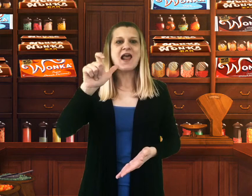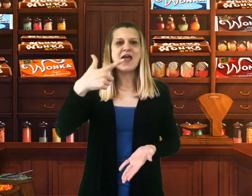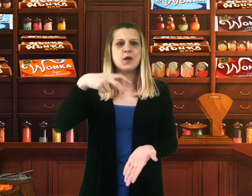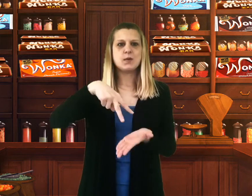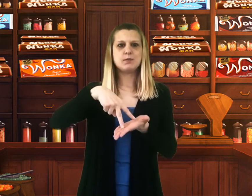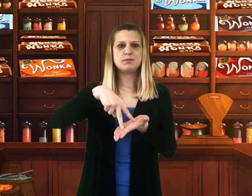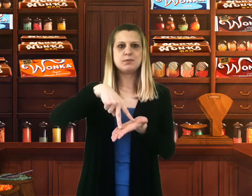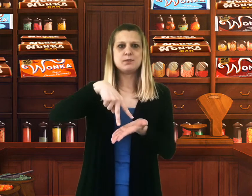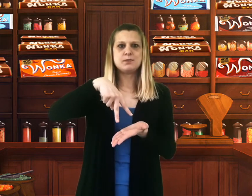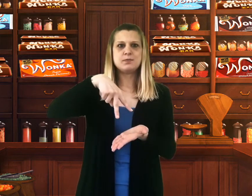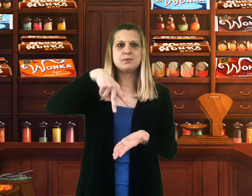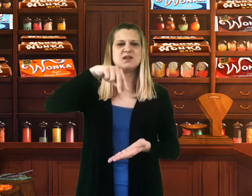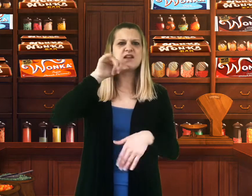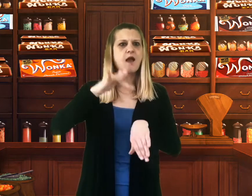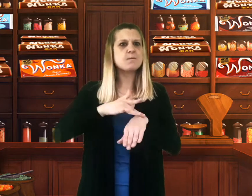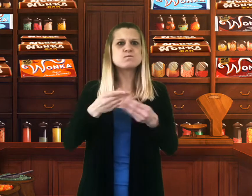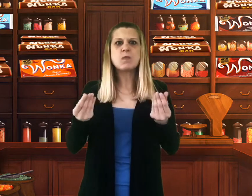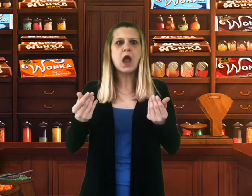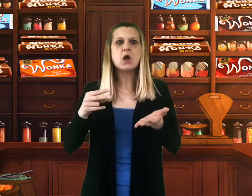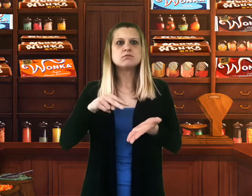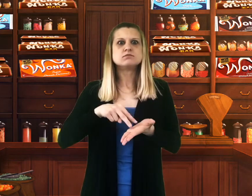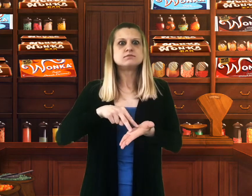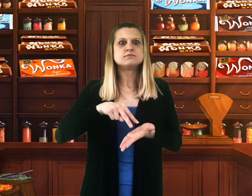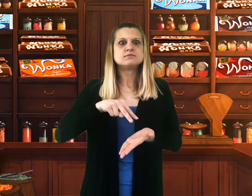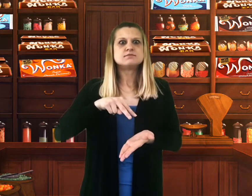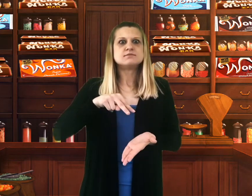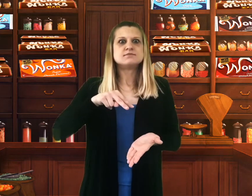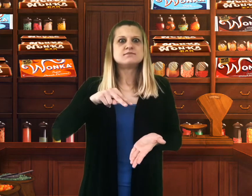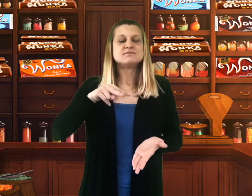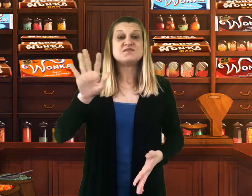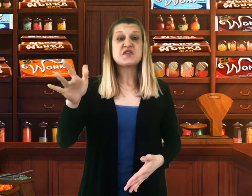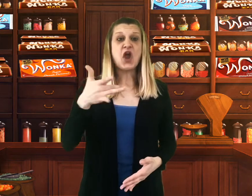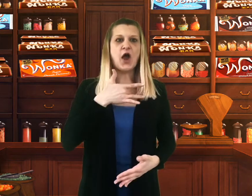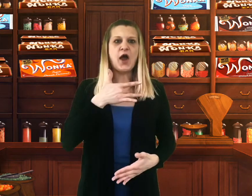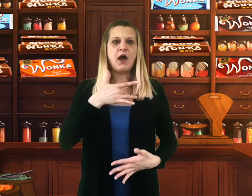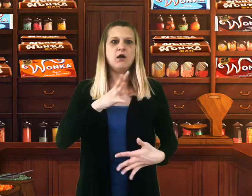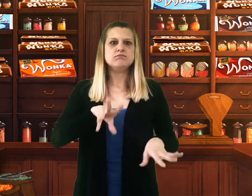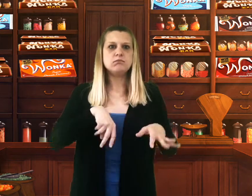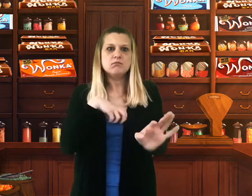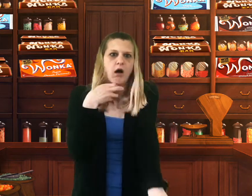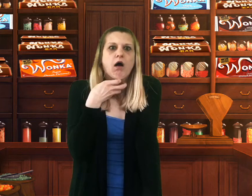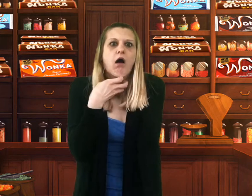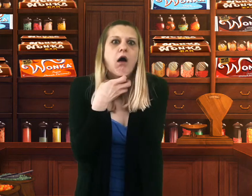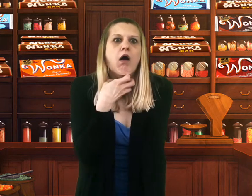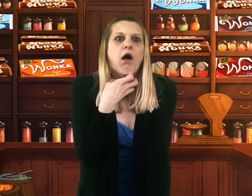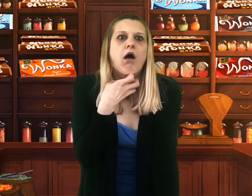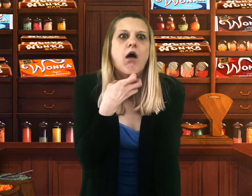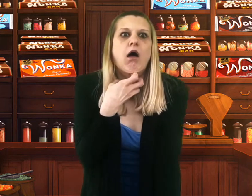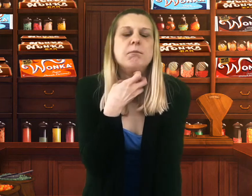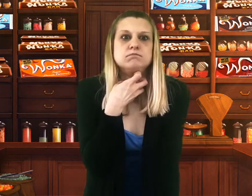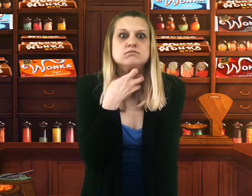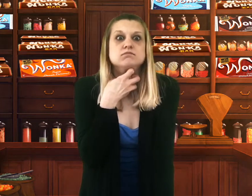His feet didn’t seem to be touching the ground at all. He could hear his heart thumping away loudly somewhere in his throat.